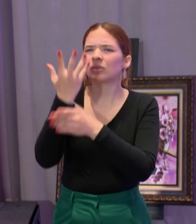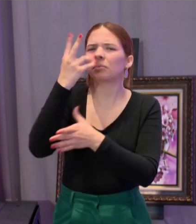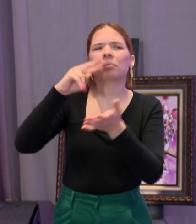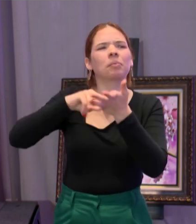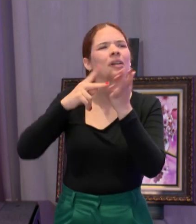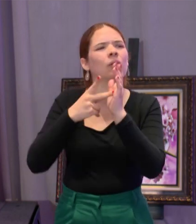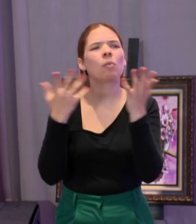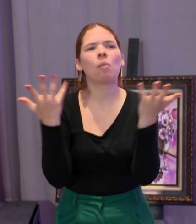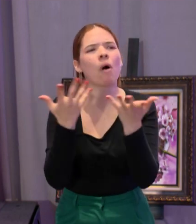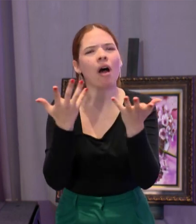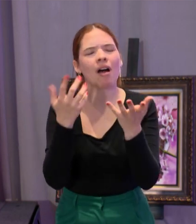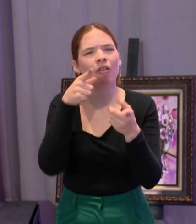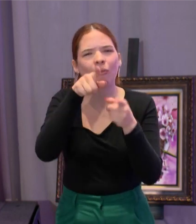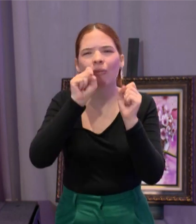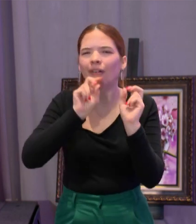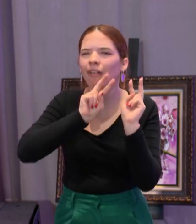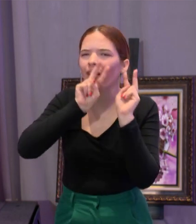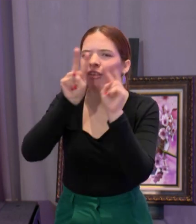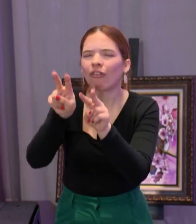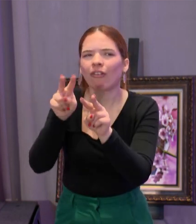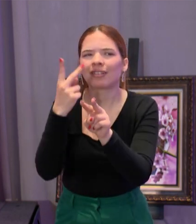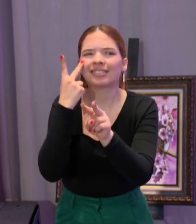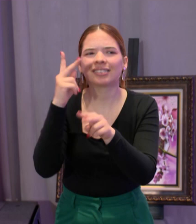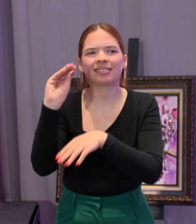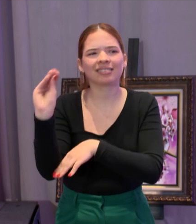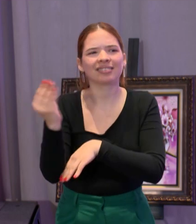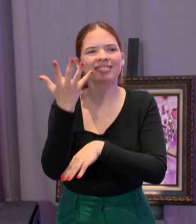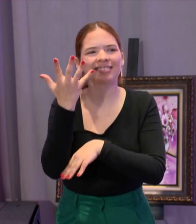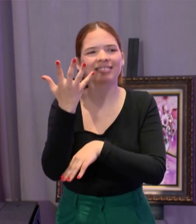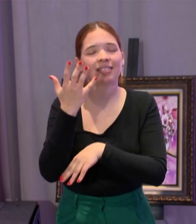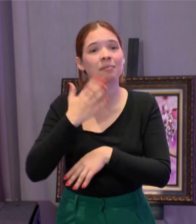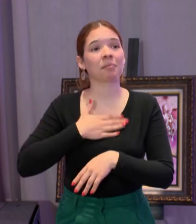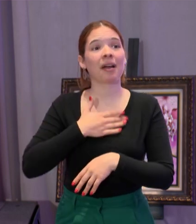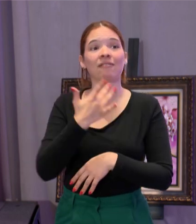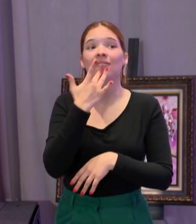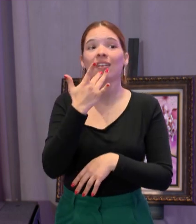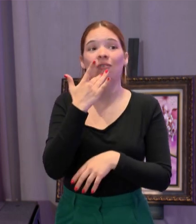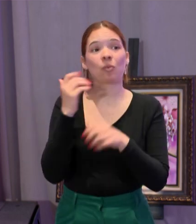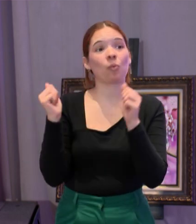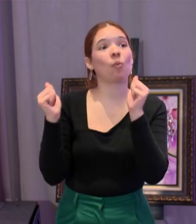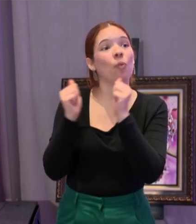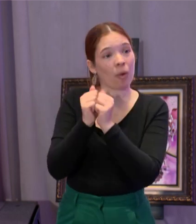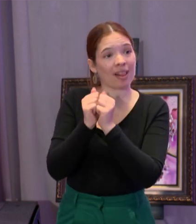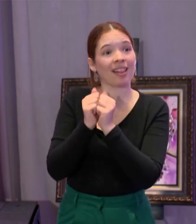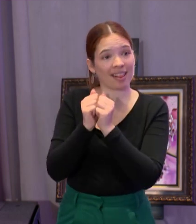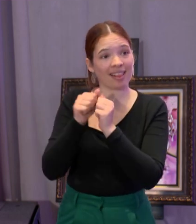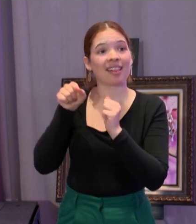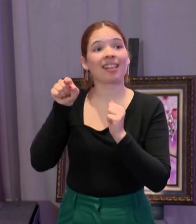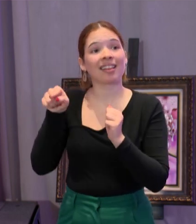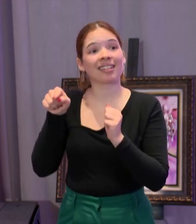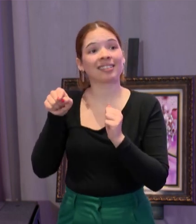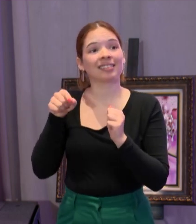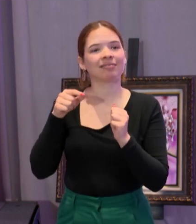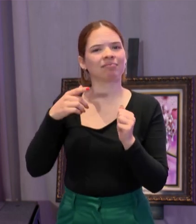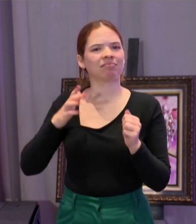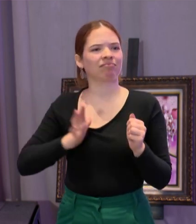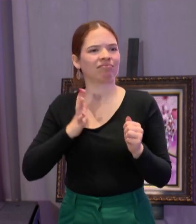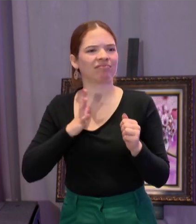PEOPLE GOING OUT TO SEE SAKURA BLOSSOMS, PREFERABLY WITH BENTO BOX AND PACKET.